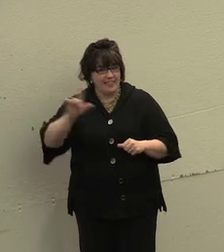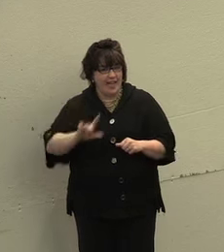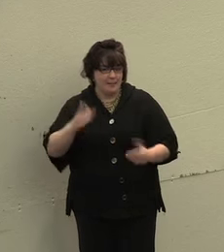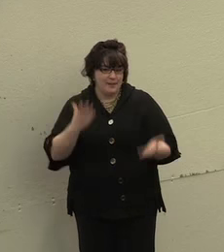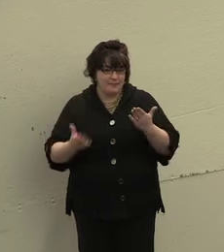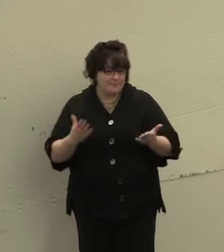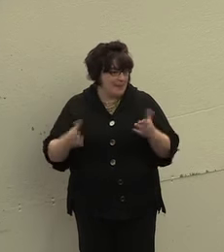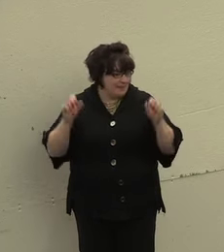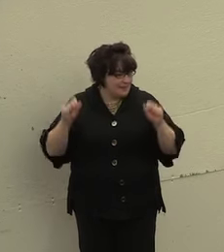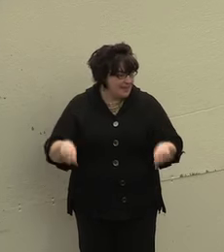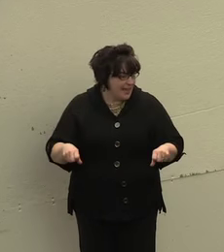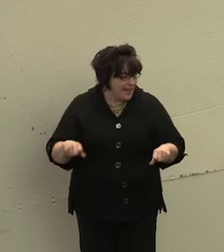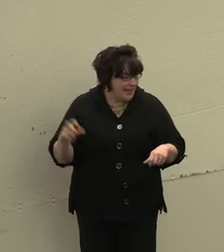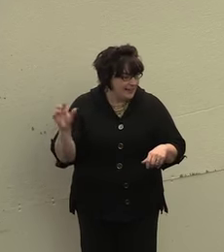Yeah. Thank you.